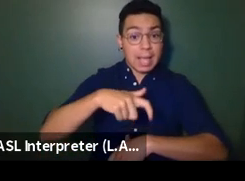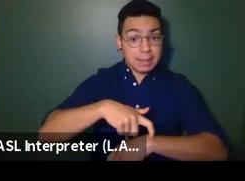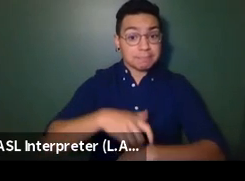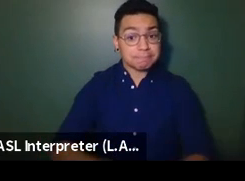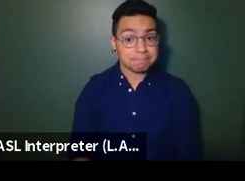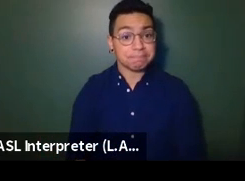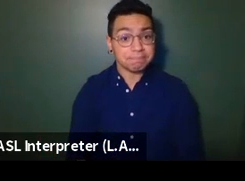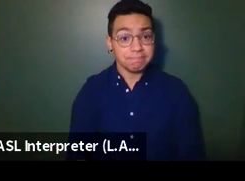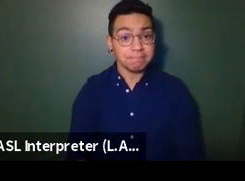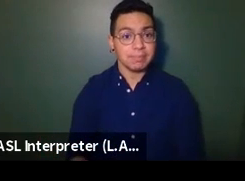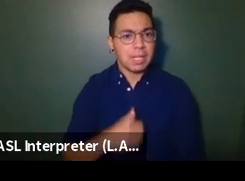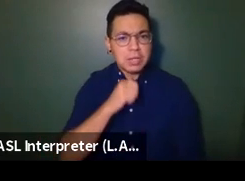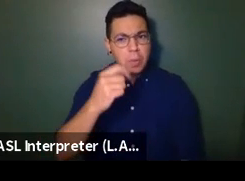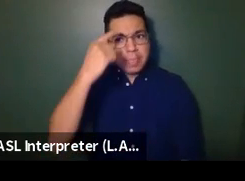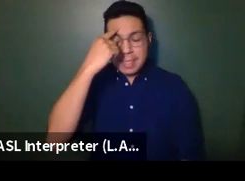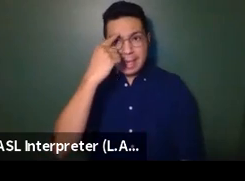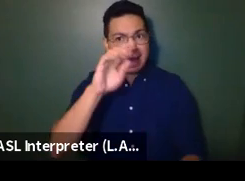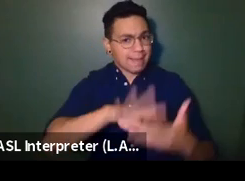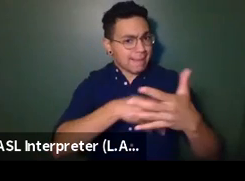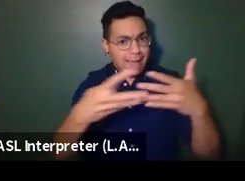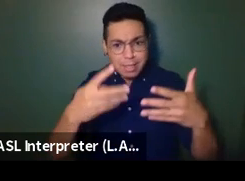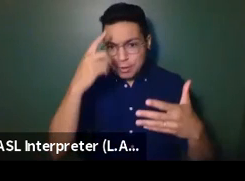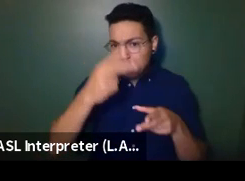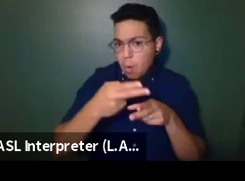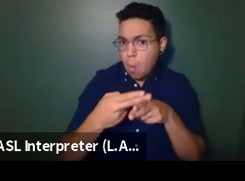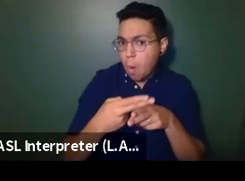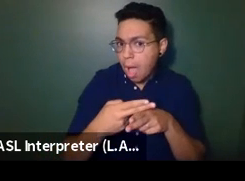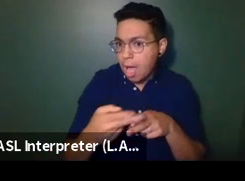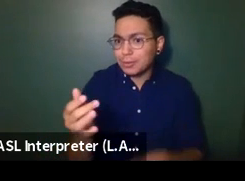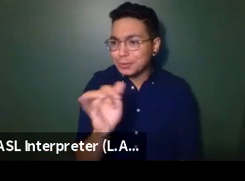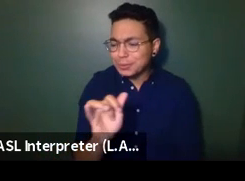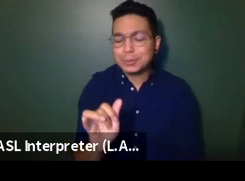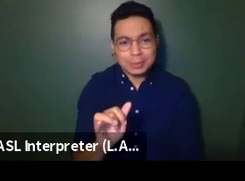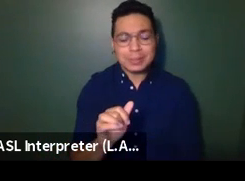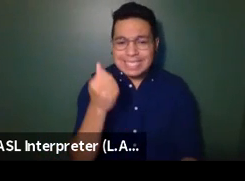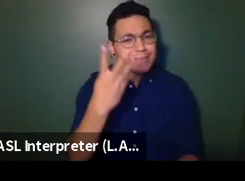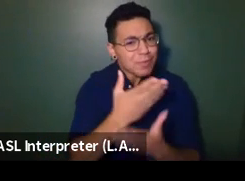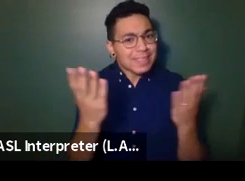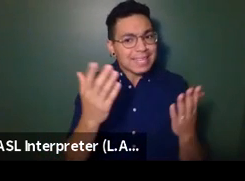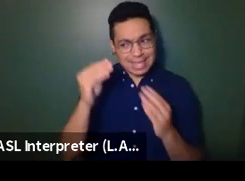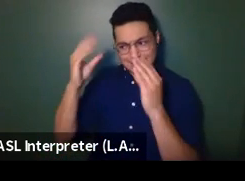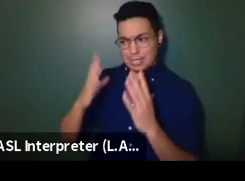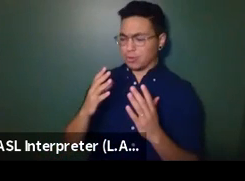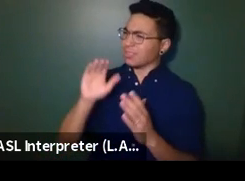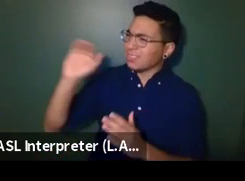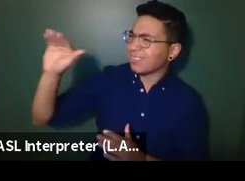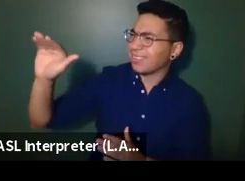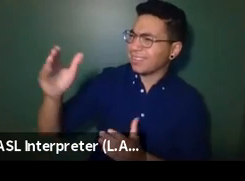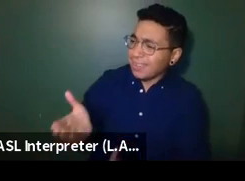Katherine Livick - ESD 112: I don't believe there was a calendar connection at first. There were a lot of things that teachers said, hey, this is what works in a classroom.